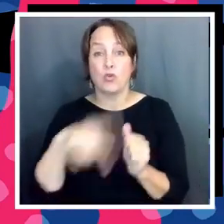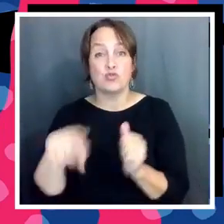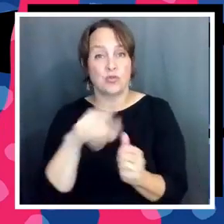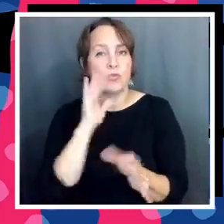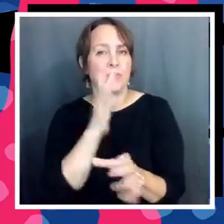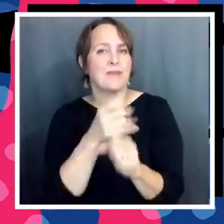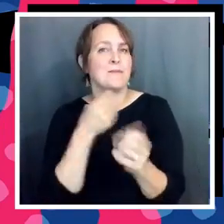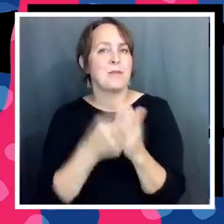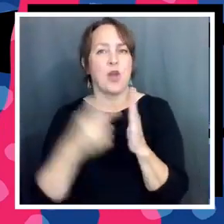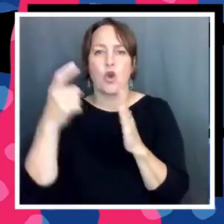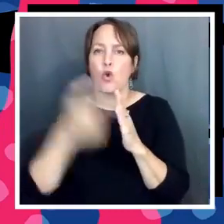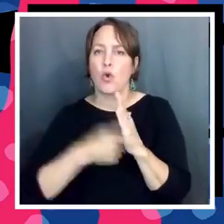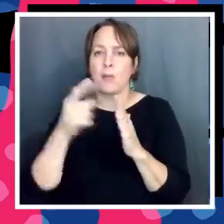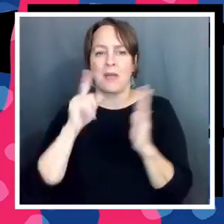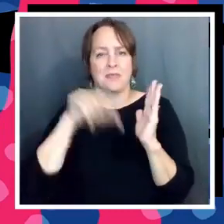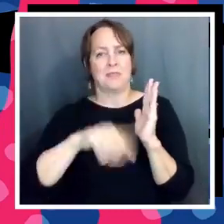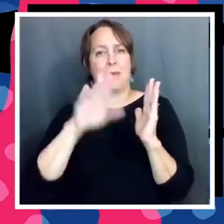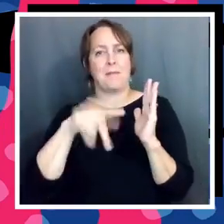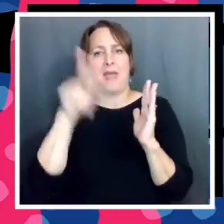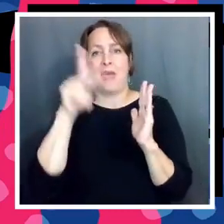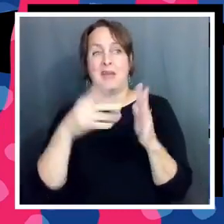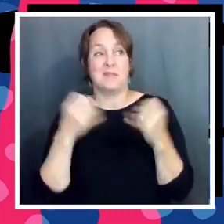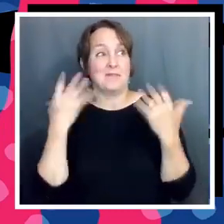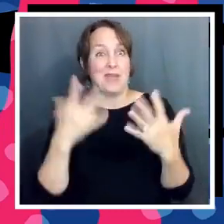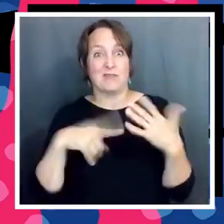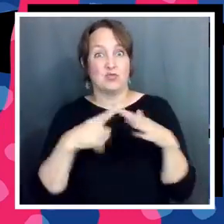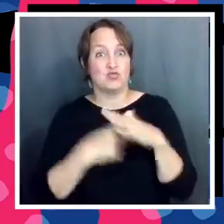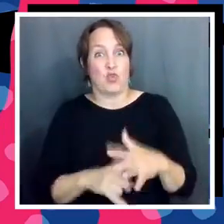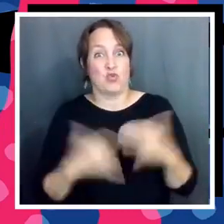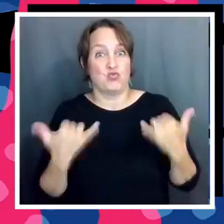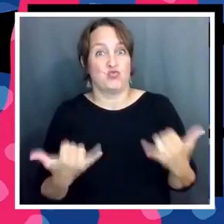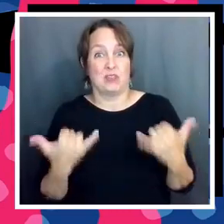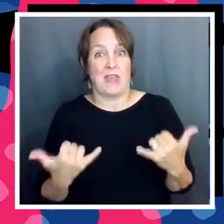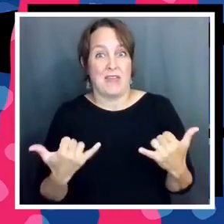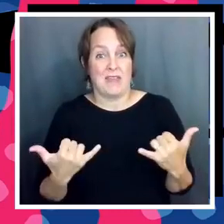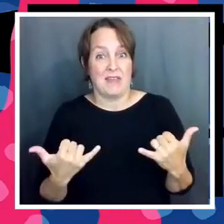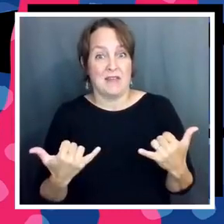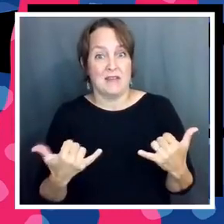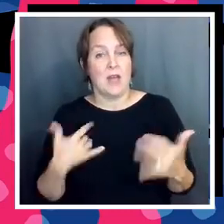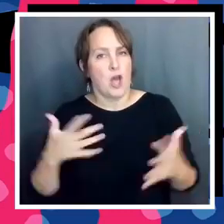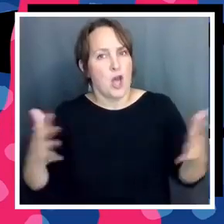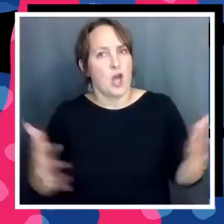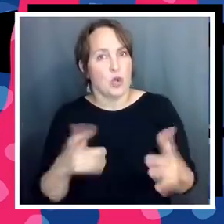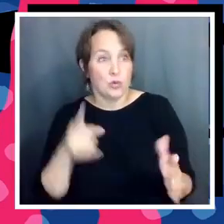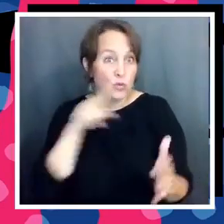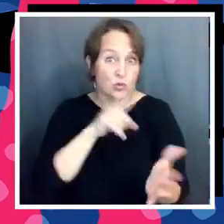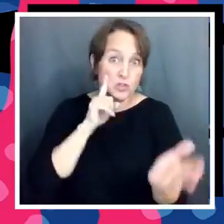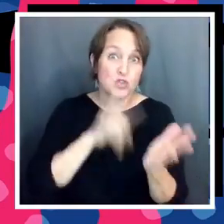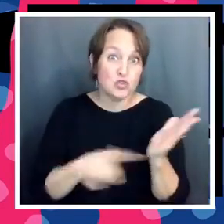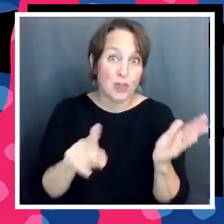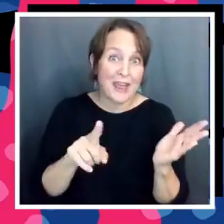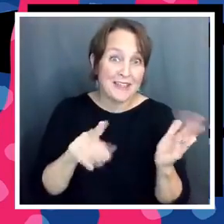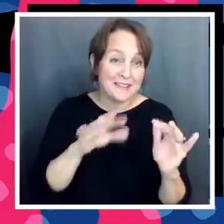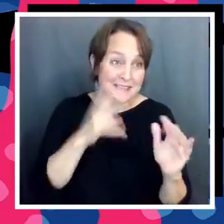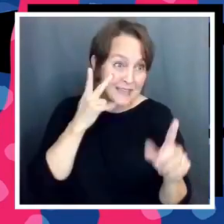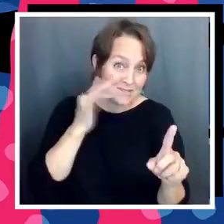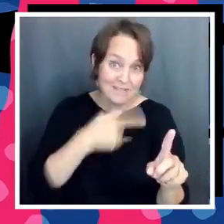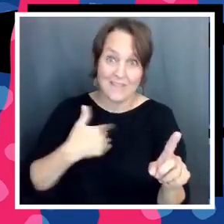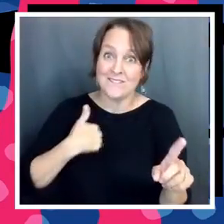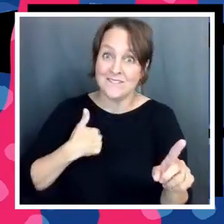PER MONTH.